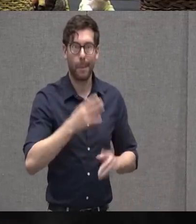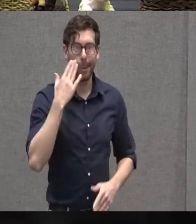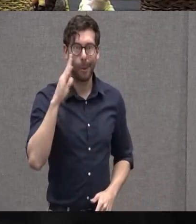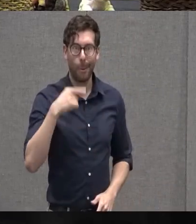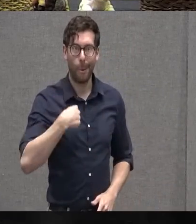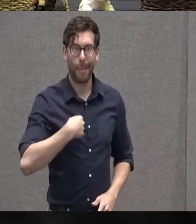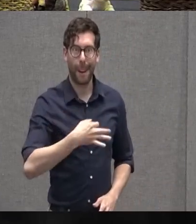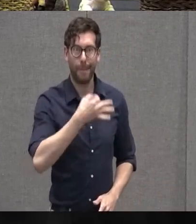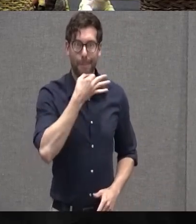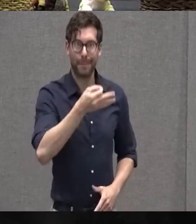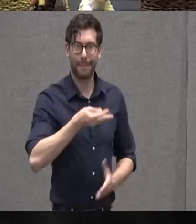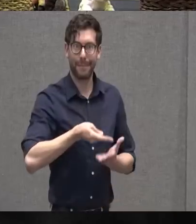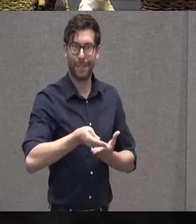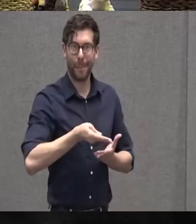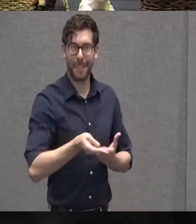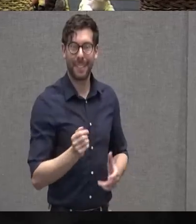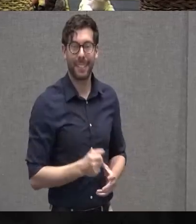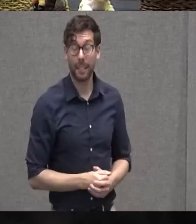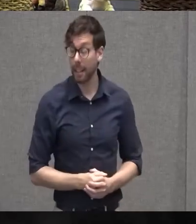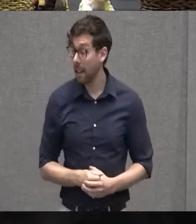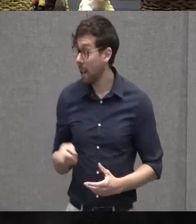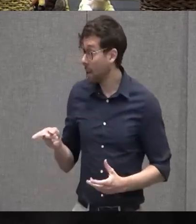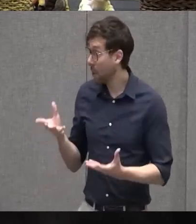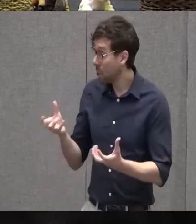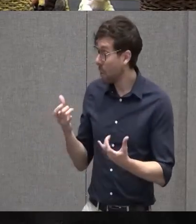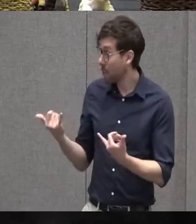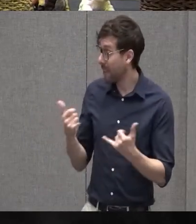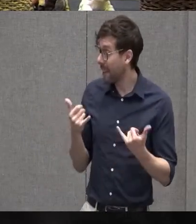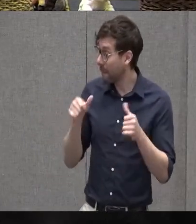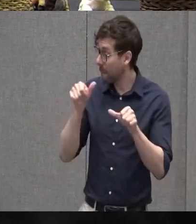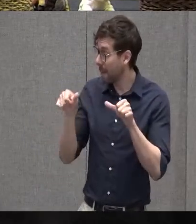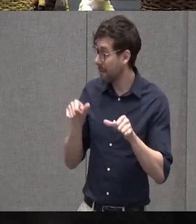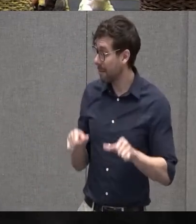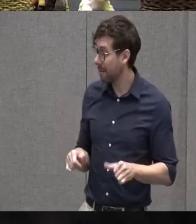Would you like to play a puzzle now? Oh, yes, that would be so cool.